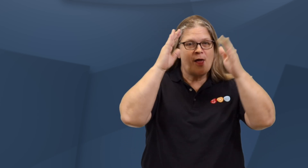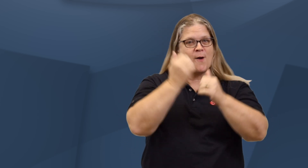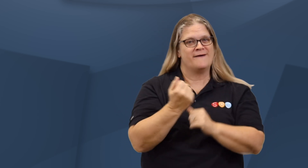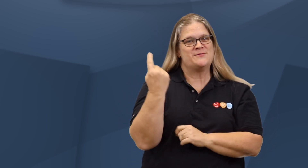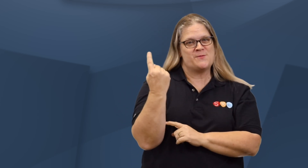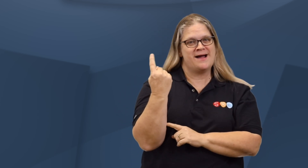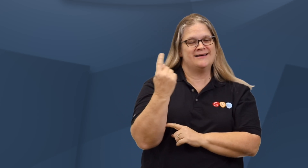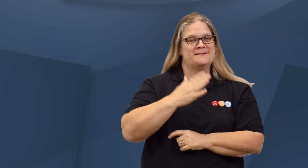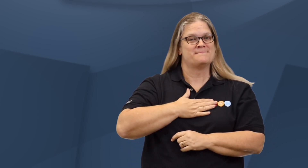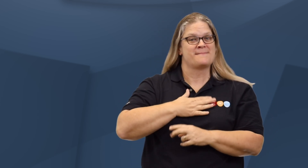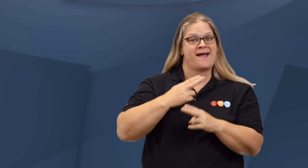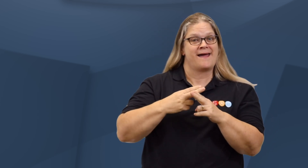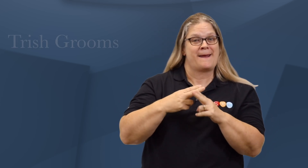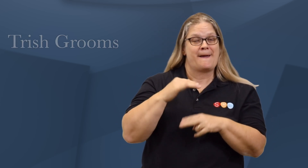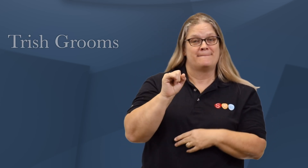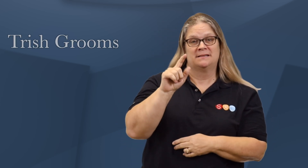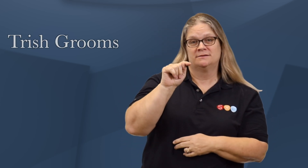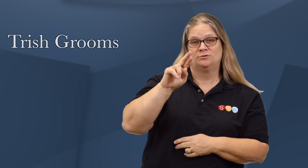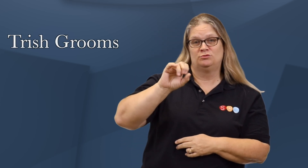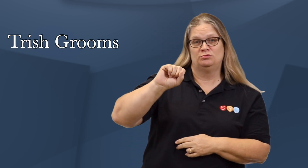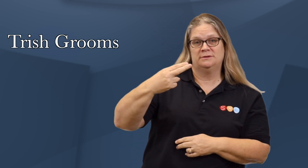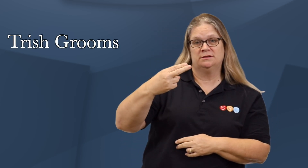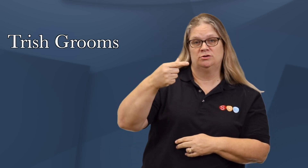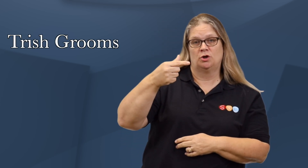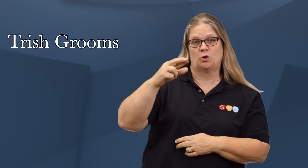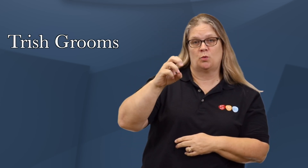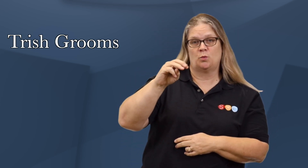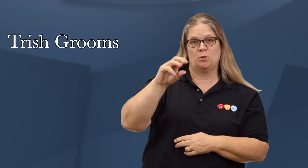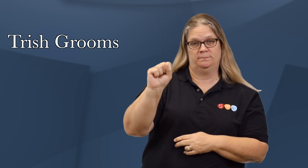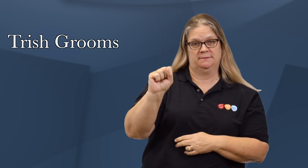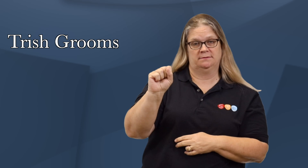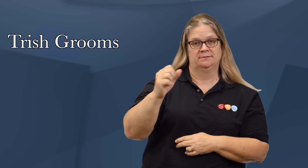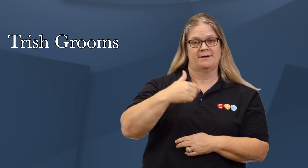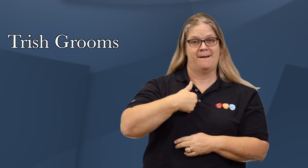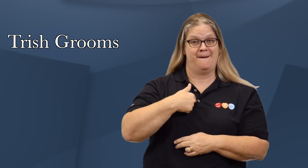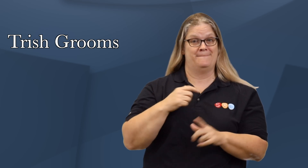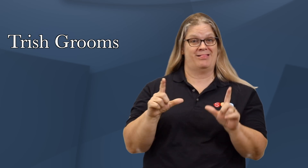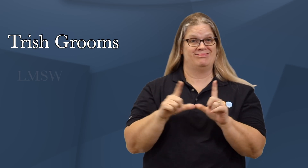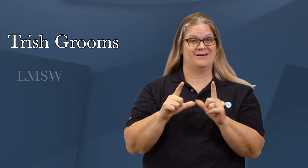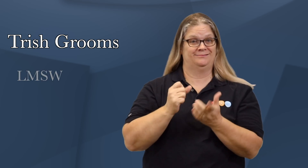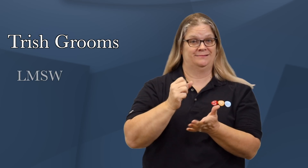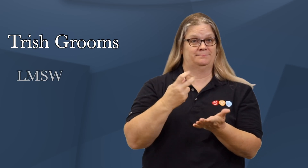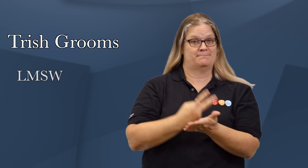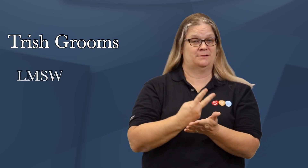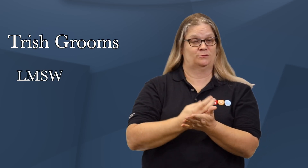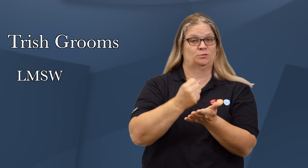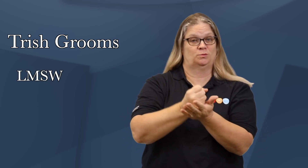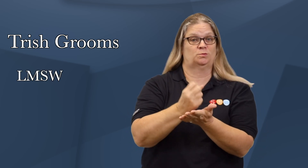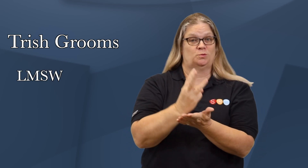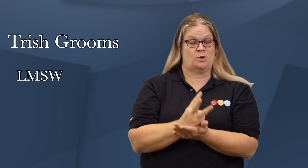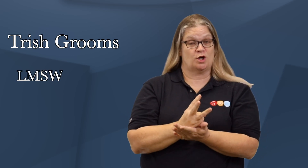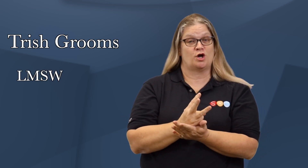Hello everyone, my name is Trish Grooms. I'm a licensed master social worker.